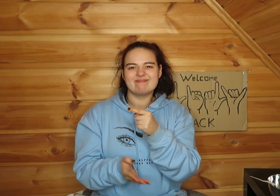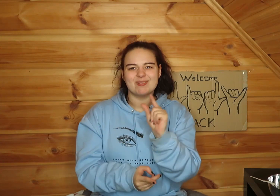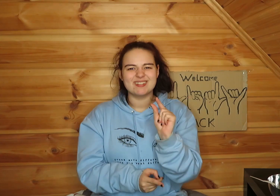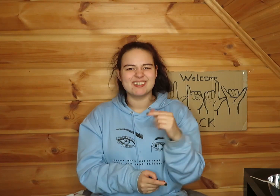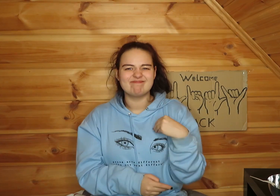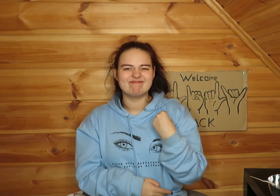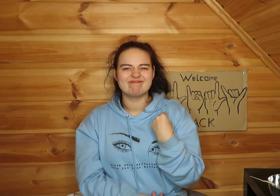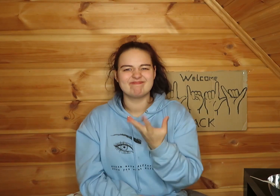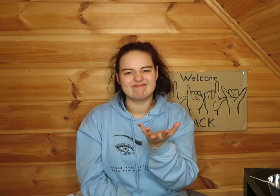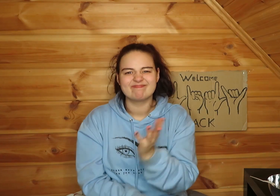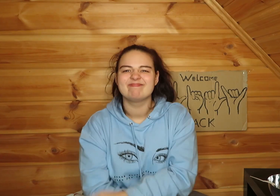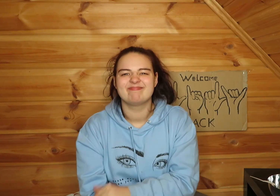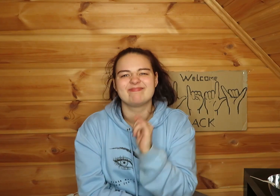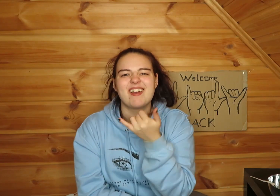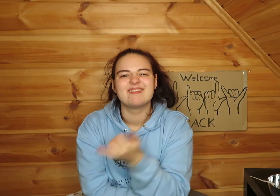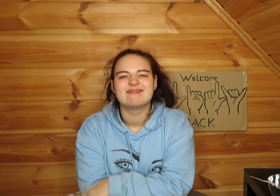That I envy a little bit.